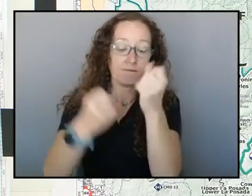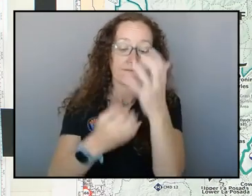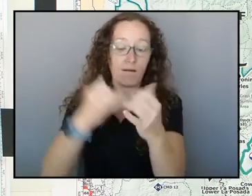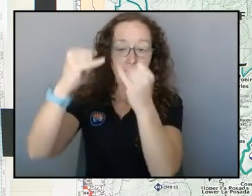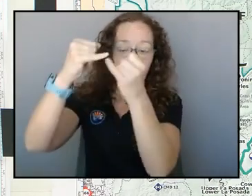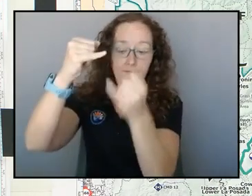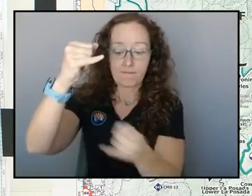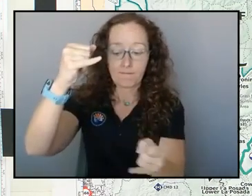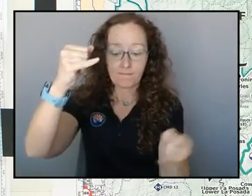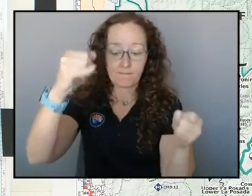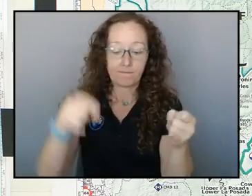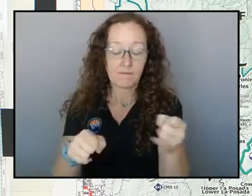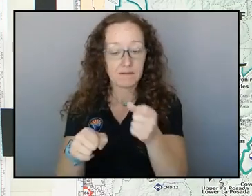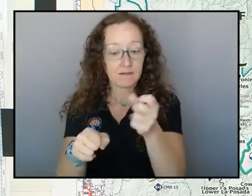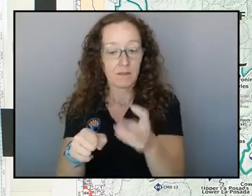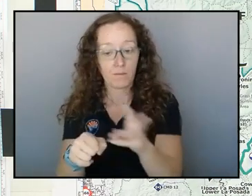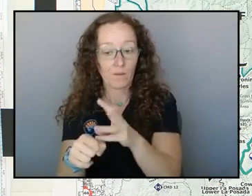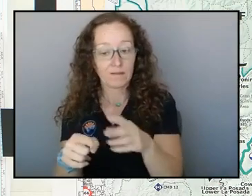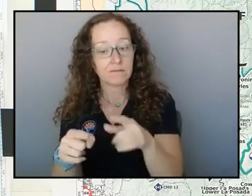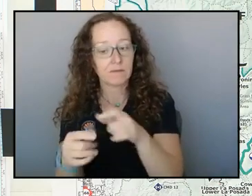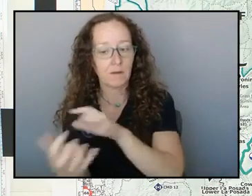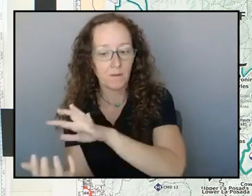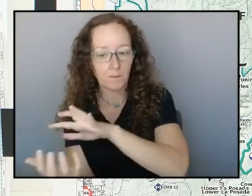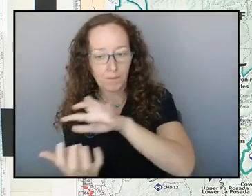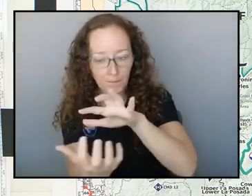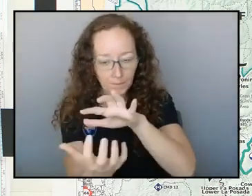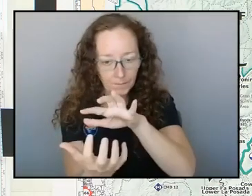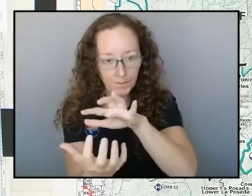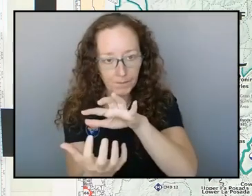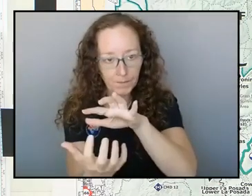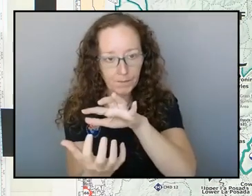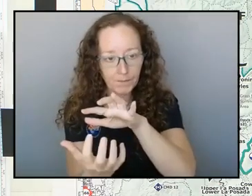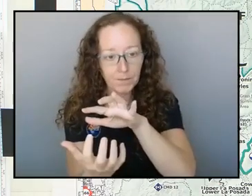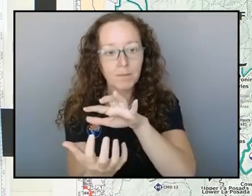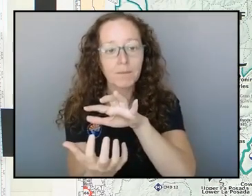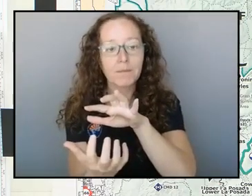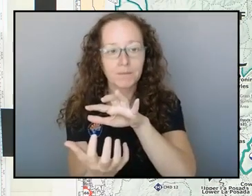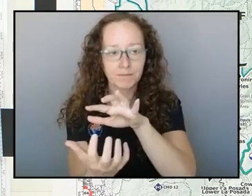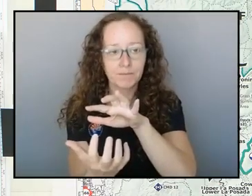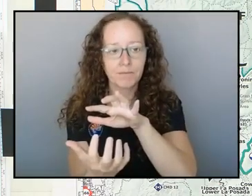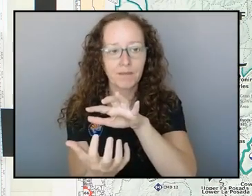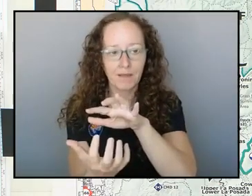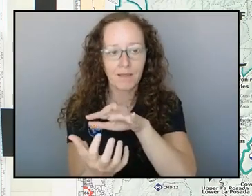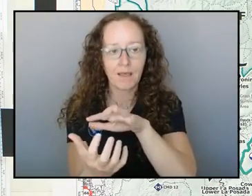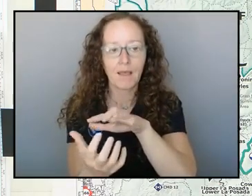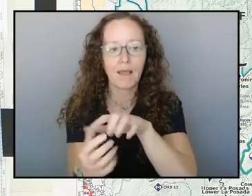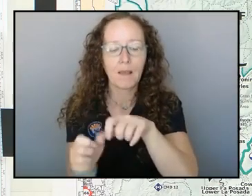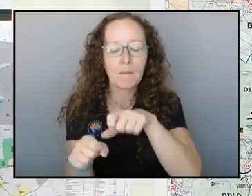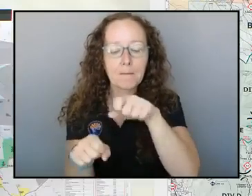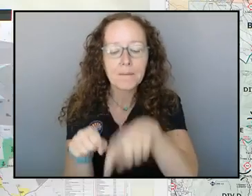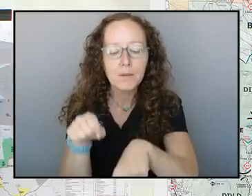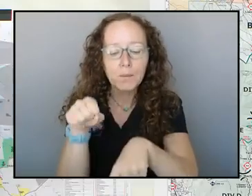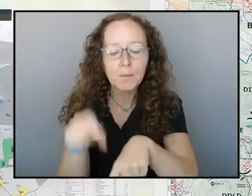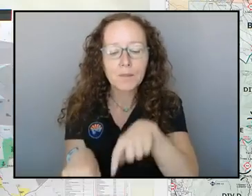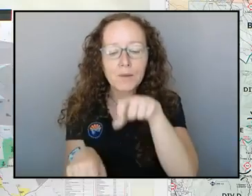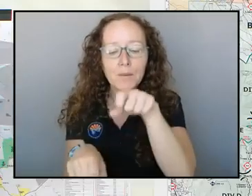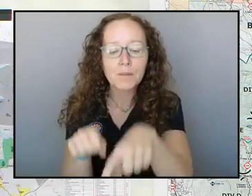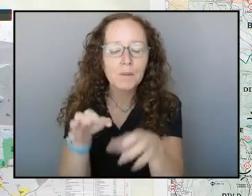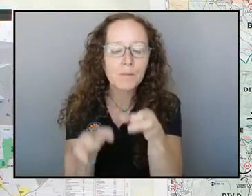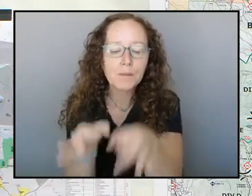perimeter here. It actually ended up dropping a little bit of small hail and it would continue to do so as it tracked